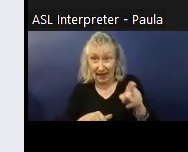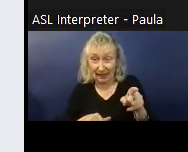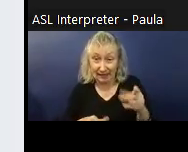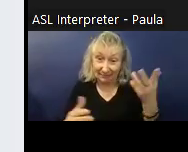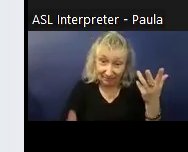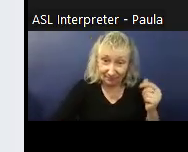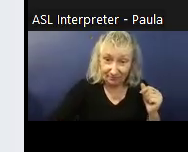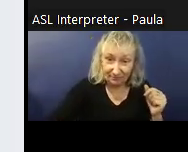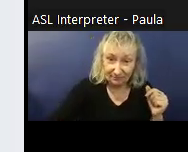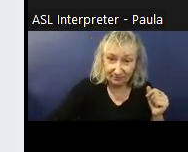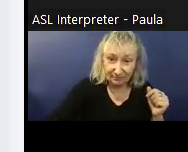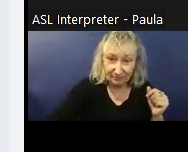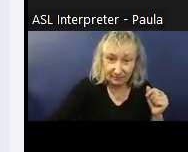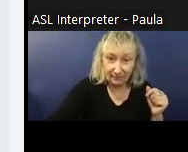re evaluation of our ombudsman statutes.